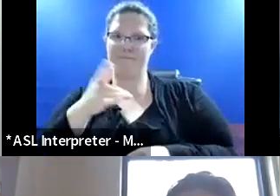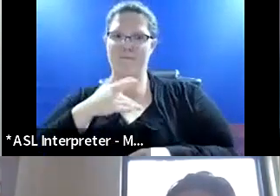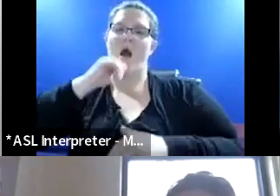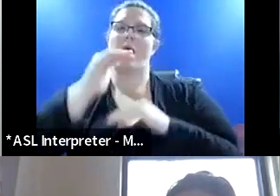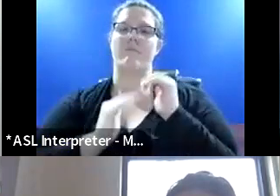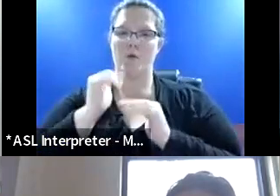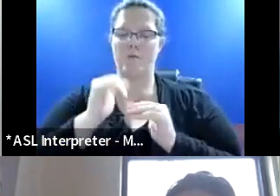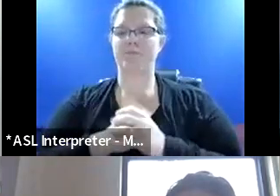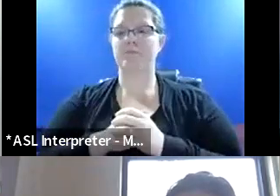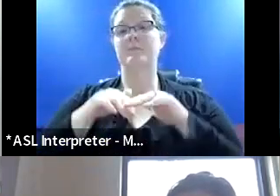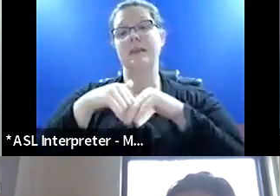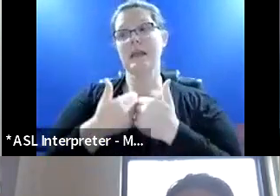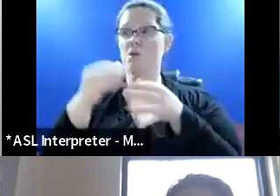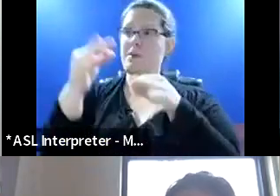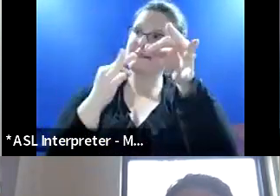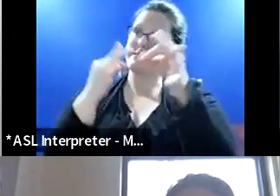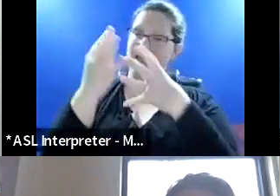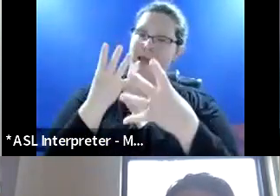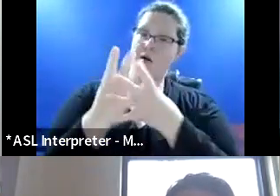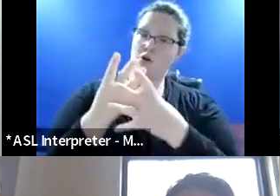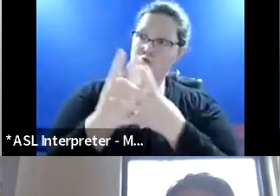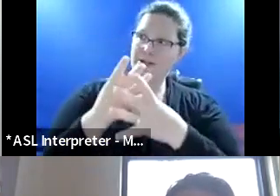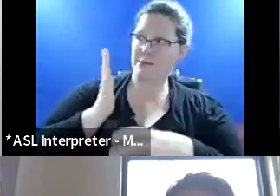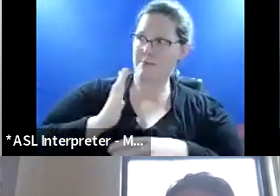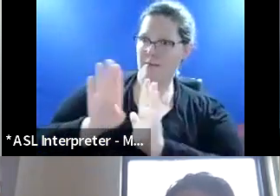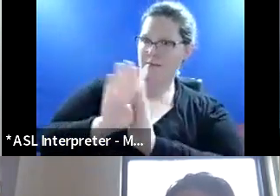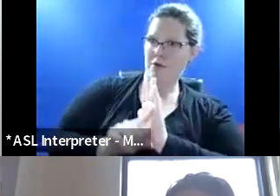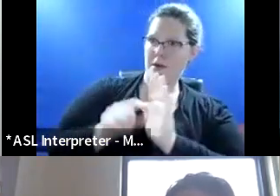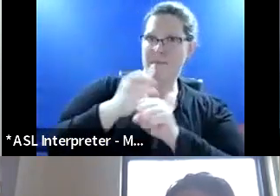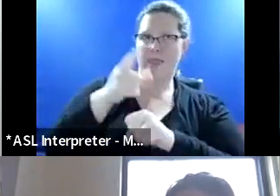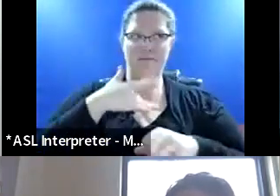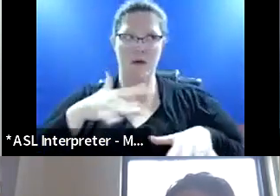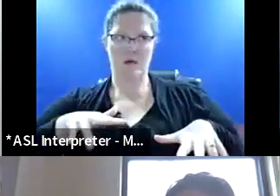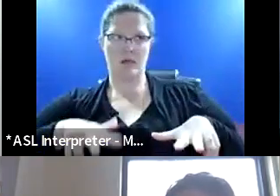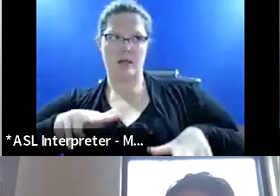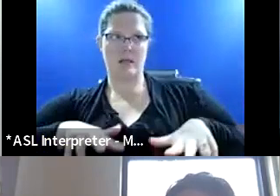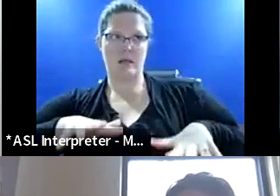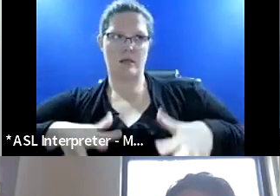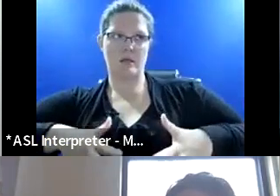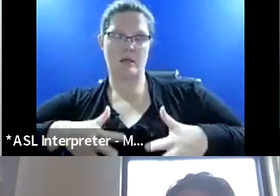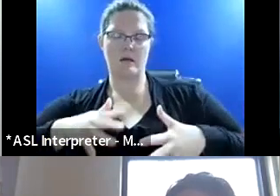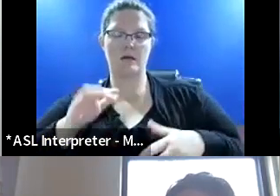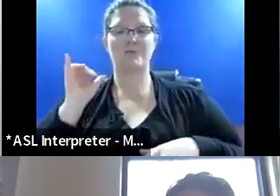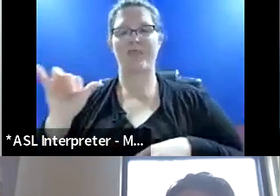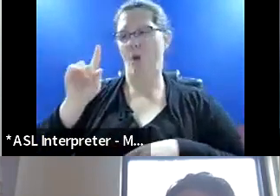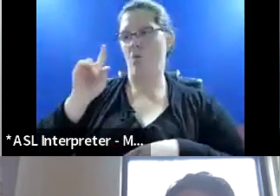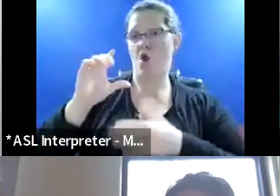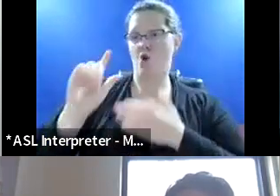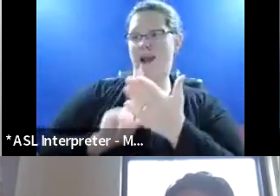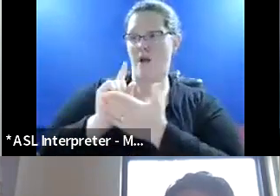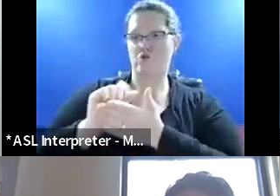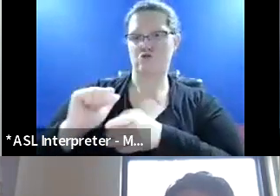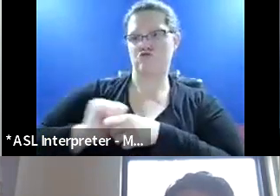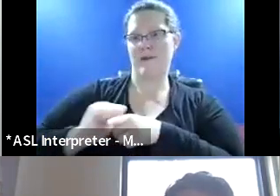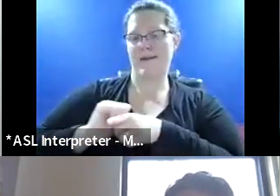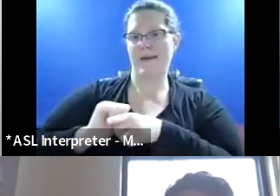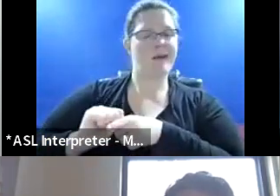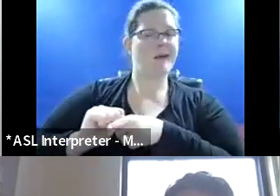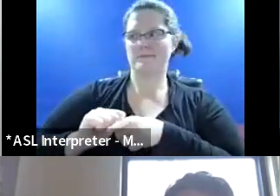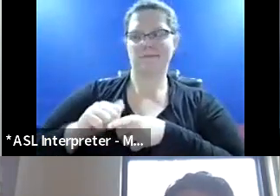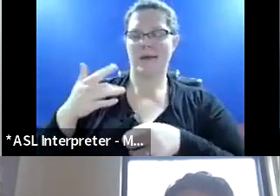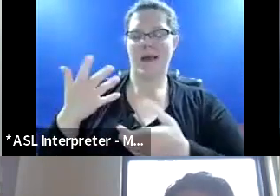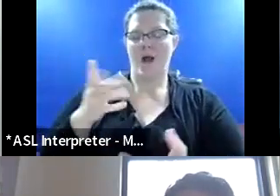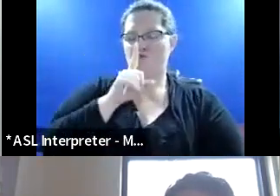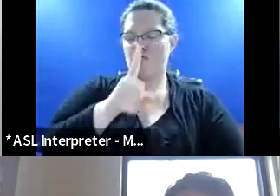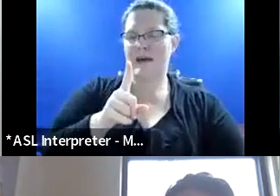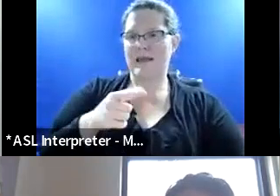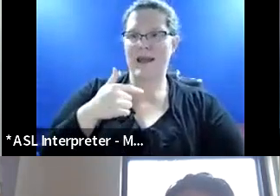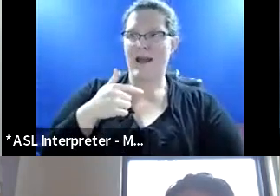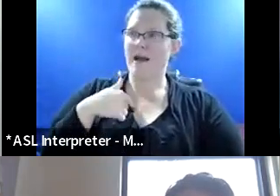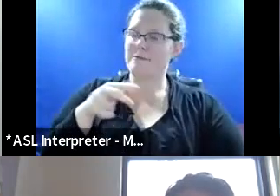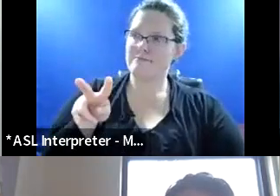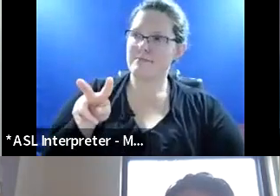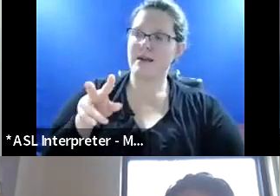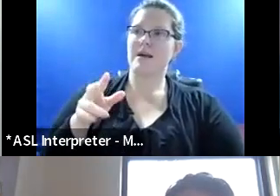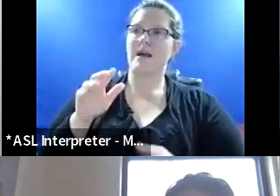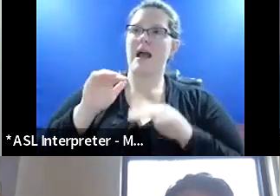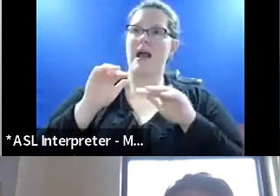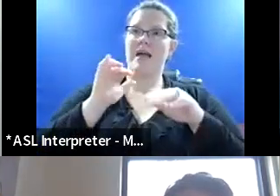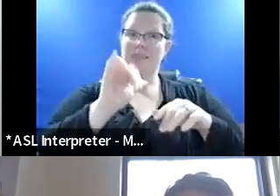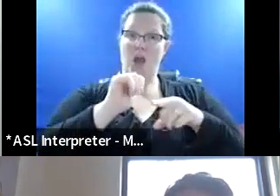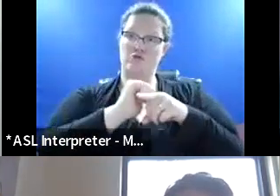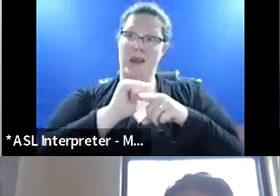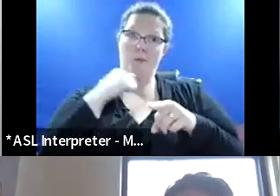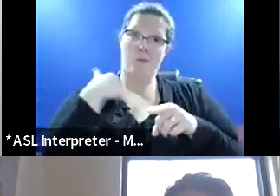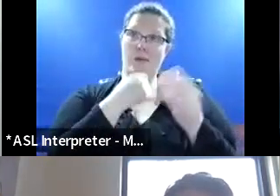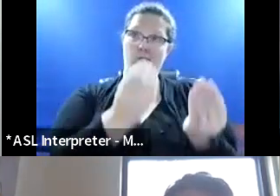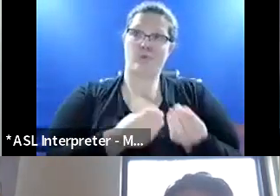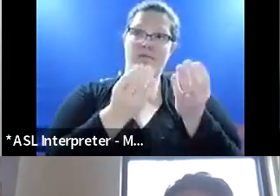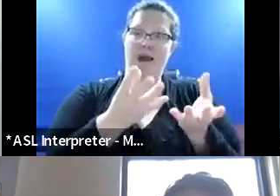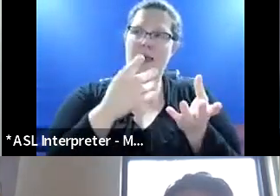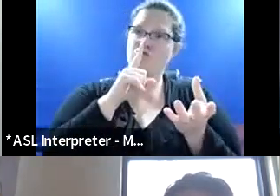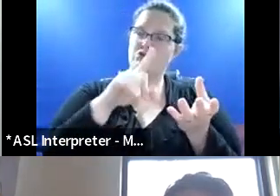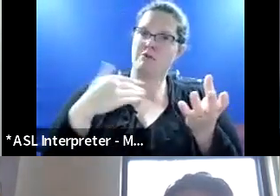BUT ALSO THEIR PERSONAL HISTORY, THEIR PARENTS AND RELATIONSHIPS WITH THEIR BROTHERS AND SOME OF THE HURTS THEY HAD EXPERIENCED AND IT WAS HEALING AND CLEANSING AND ON THE BACK END THEY LEARNED ABOUT MANAGING THEIR ANGER IN A WORKPLACE AND HOW TO REQUEST AN ACCOMMODATION IN A WORKPLACE IN A WAY THAT DOESN'T MAKE AN EMPLOYER UNCOMFORTABLE.